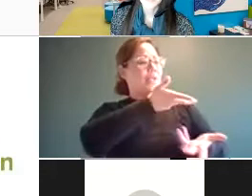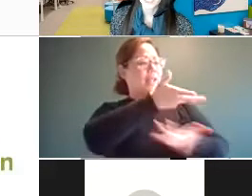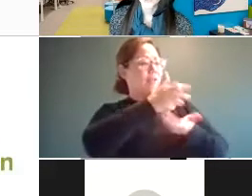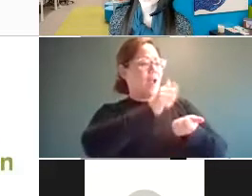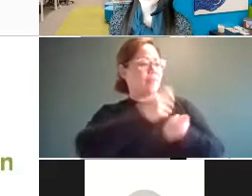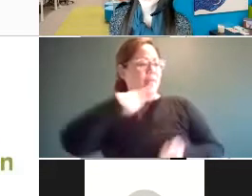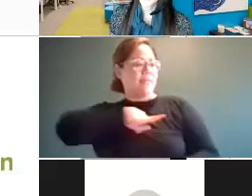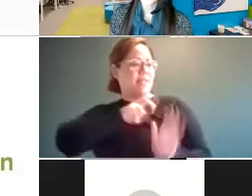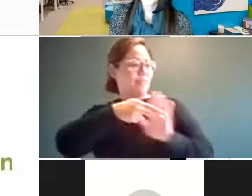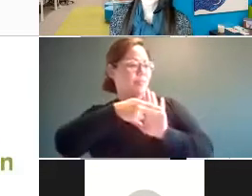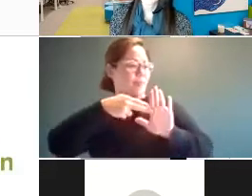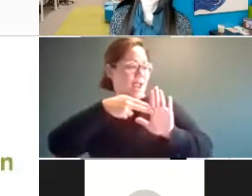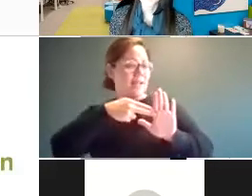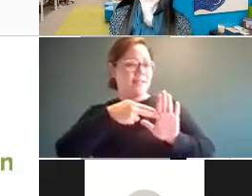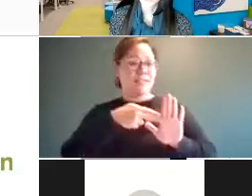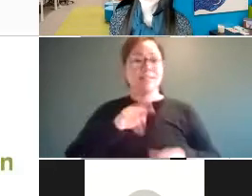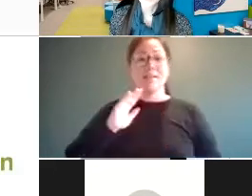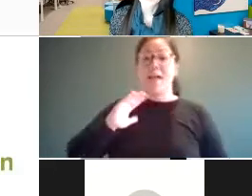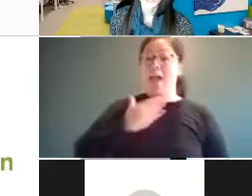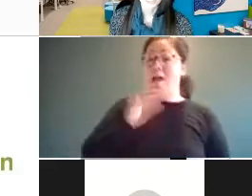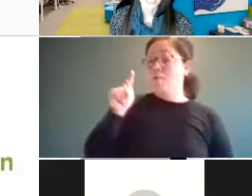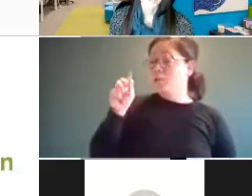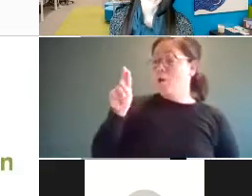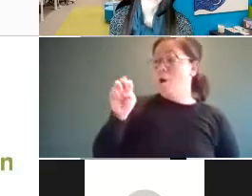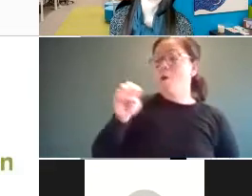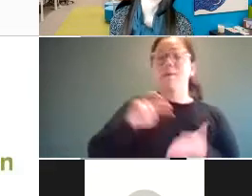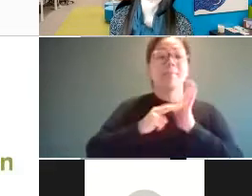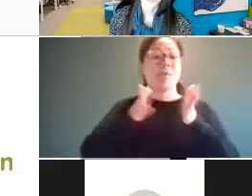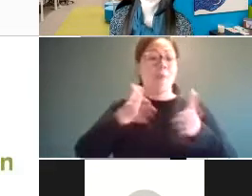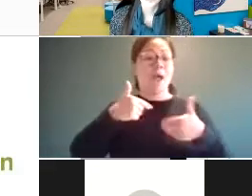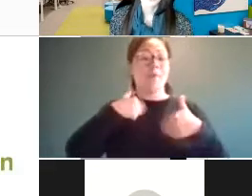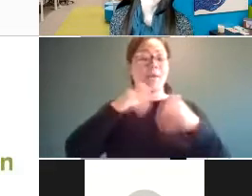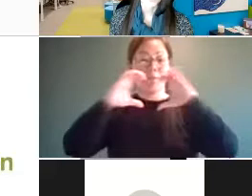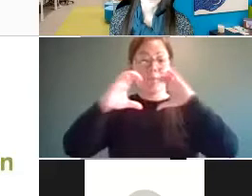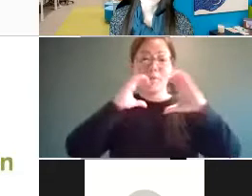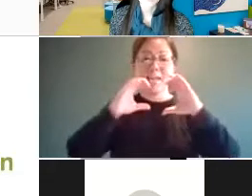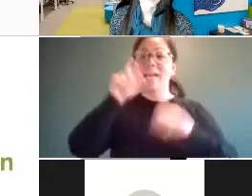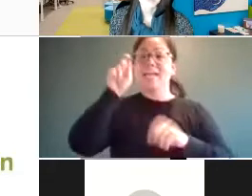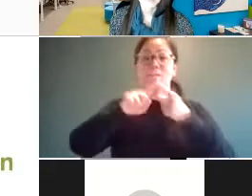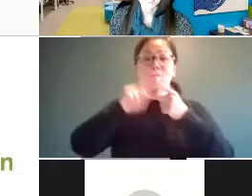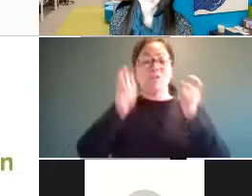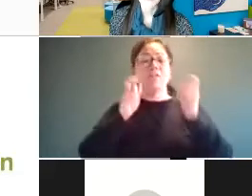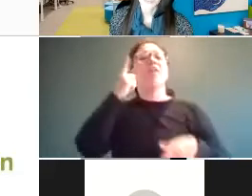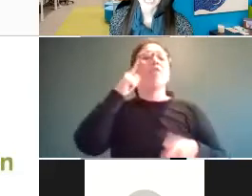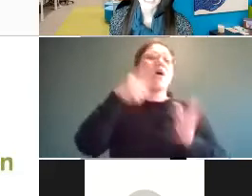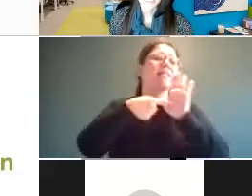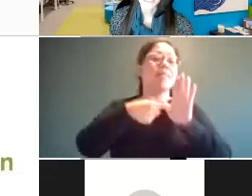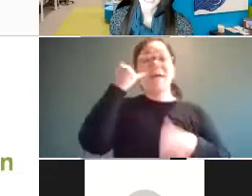Does our tone need adjustment for this audience? So perhaps if you're a very informal friendly kind of brand,